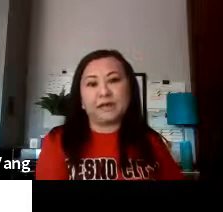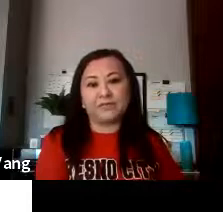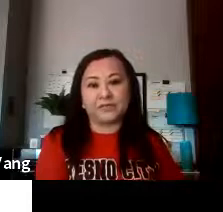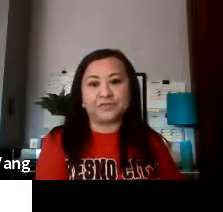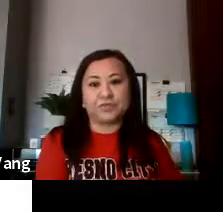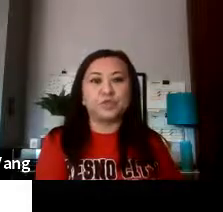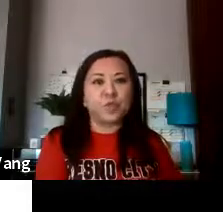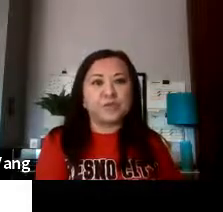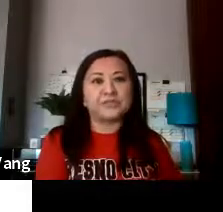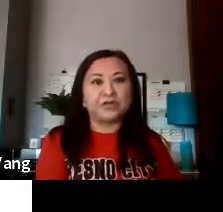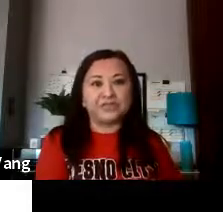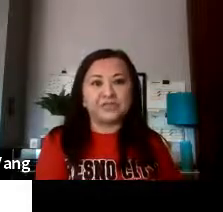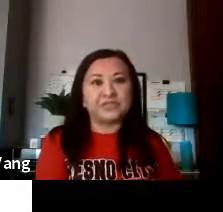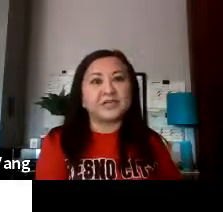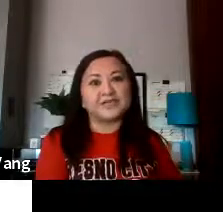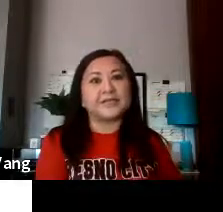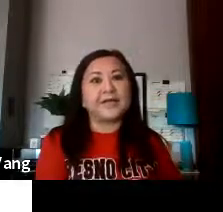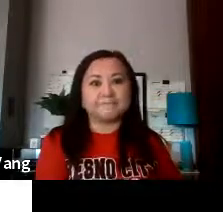like for the for the two programs that we discussed today.